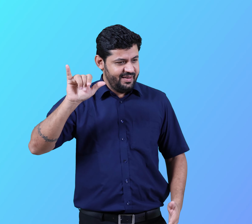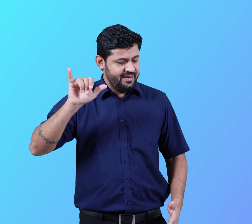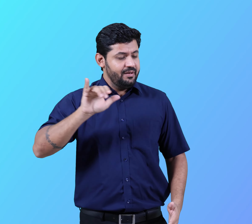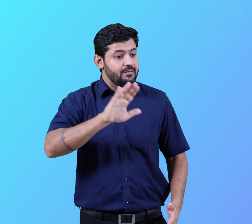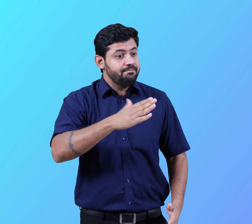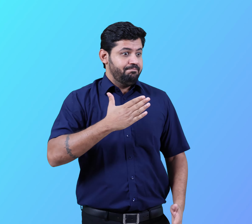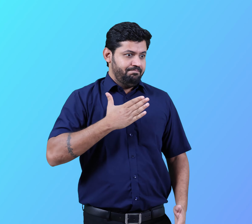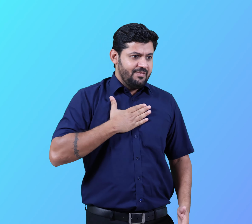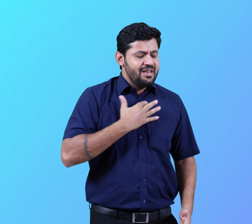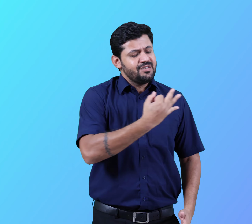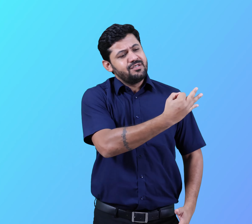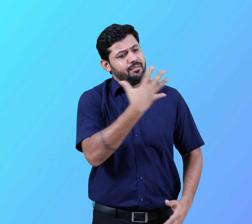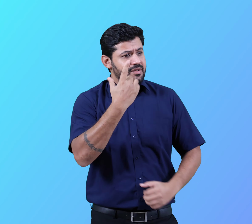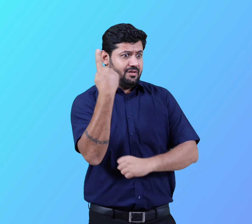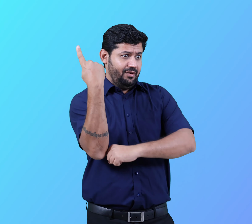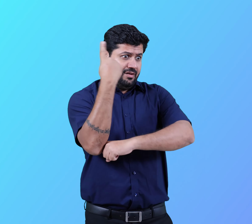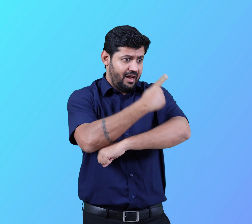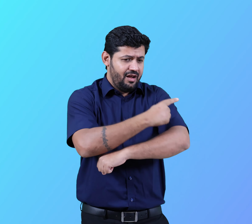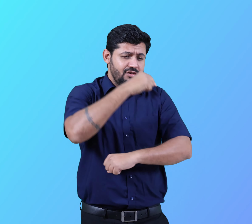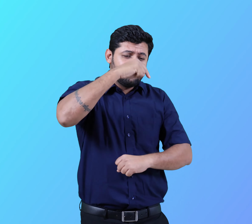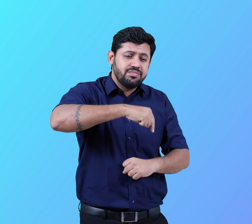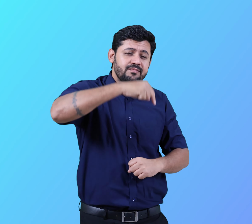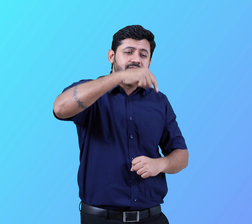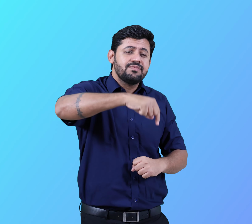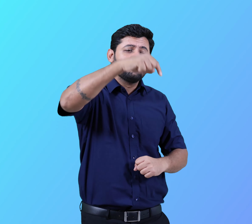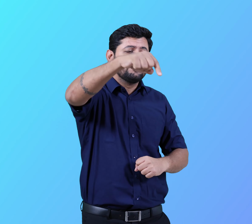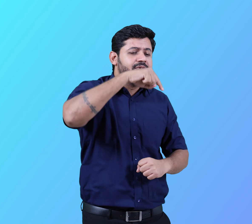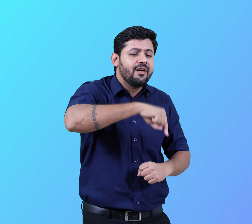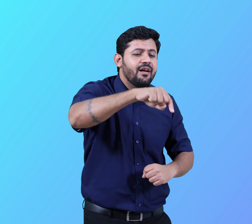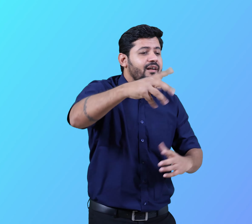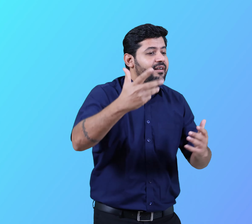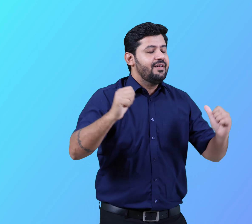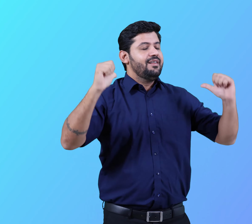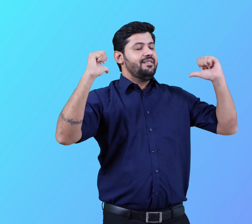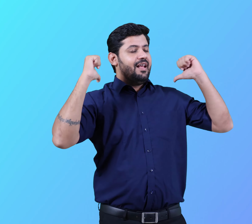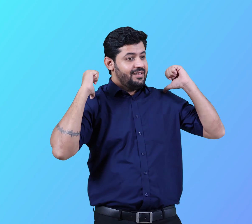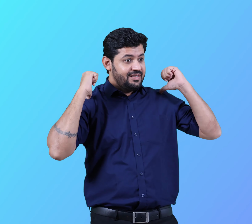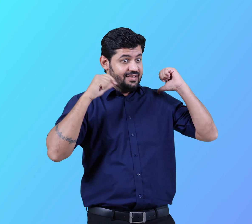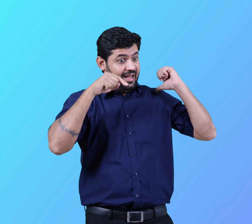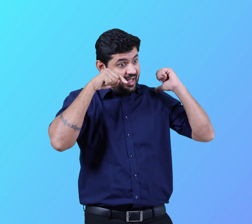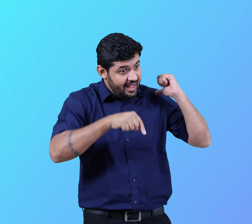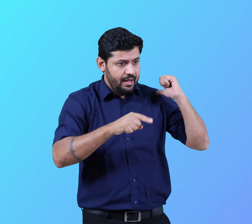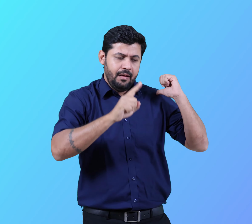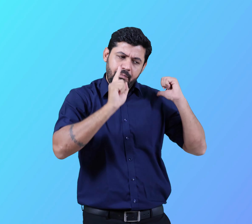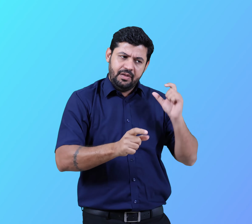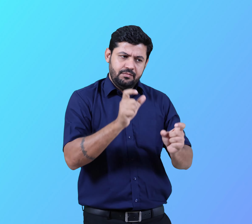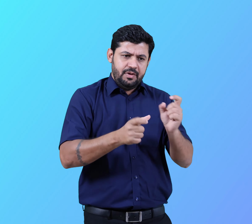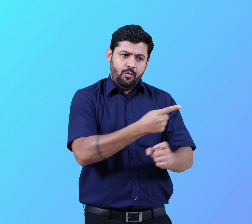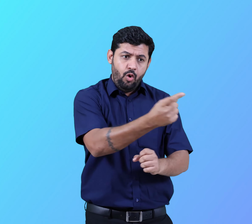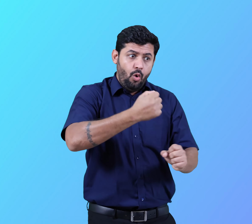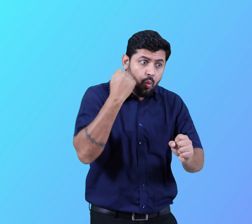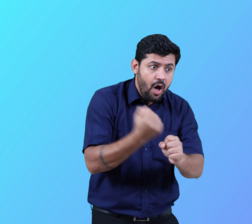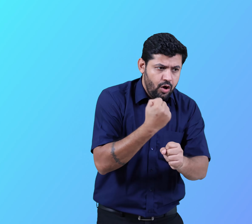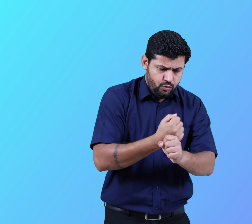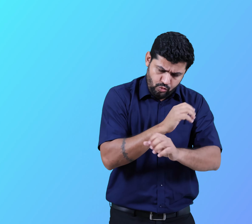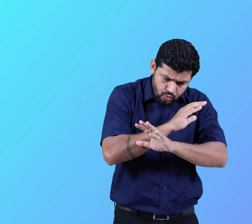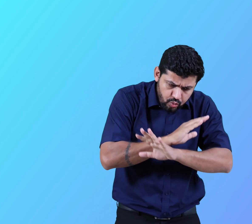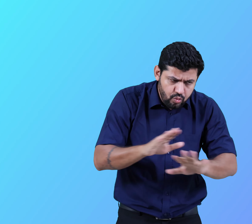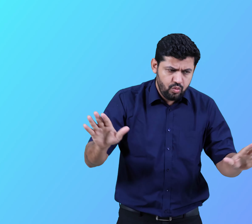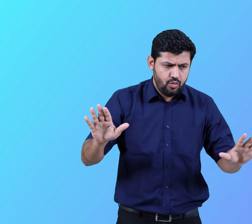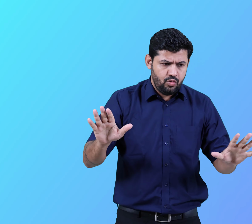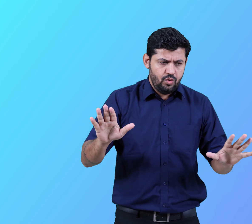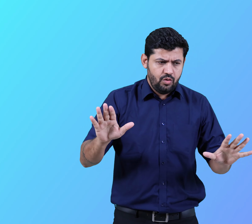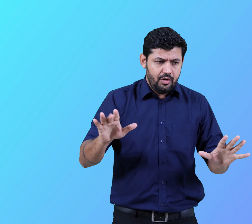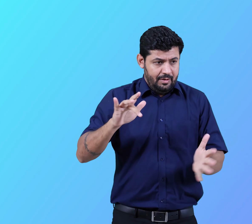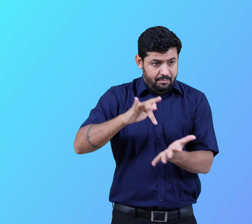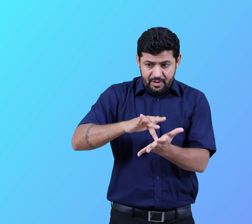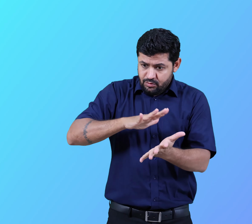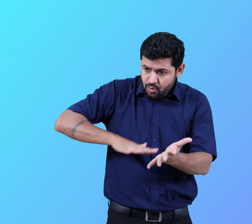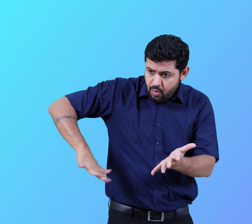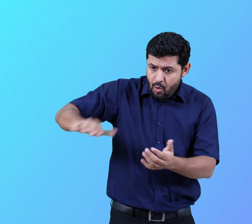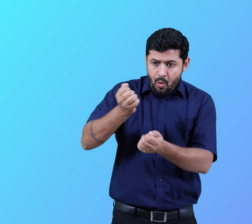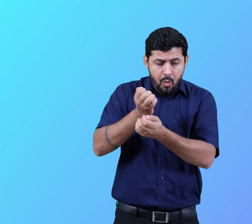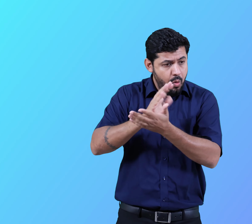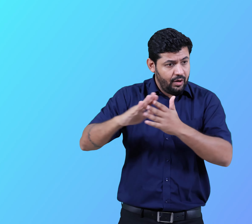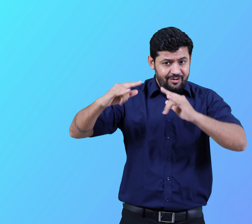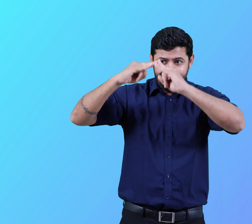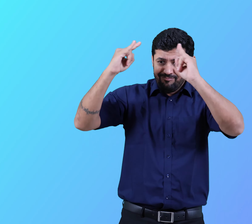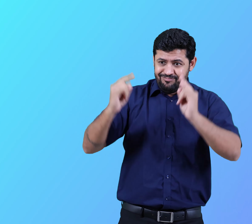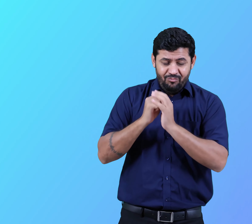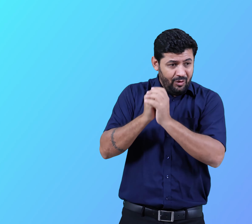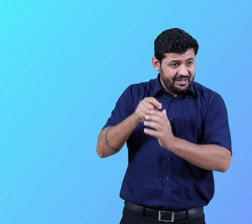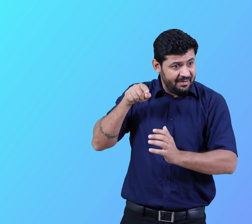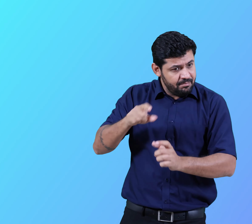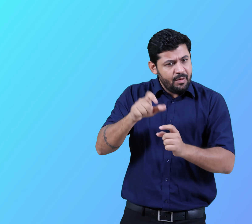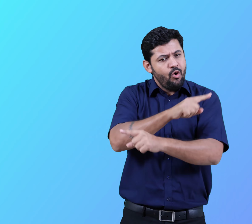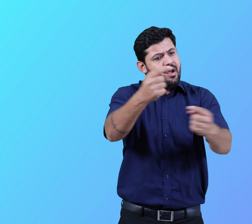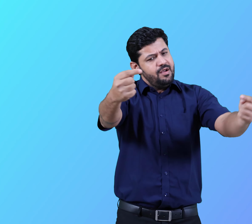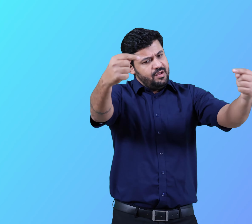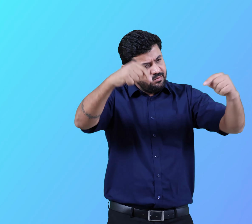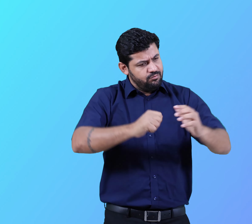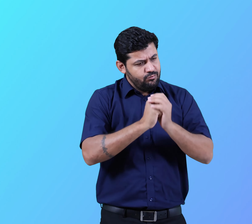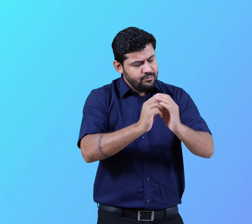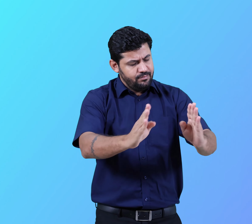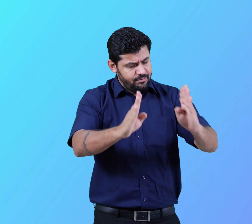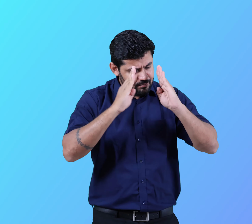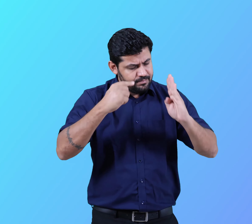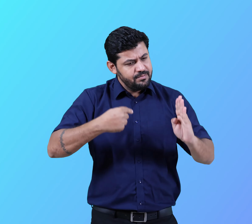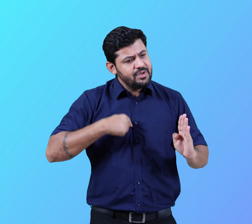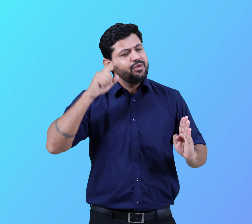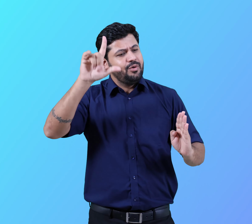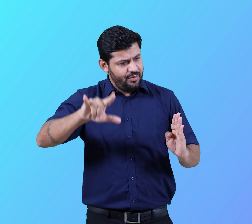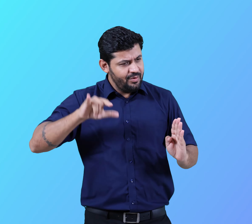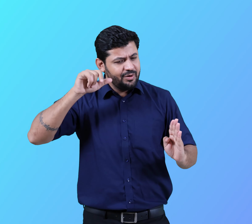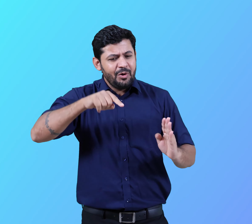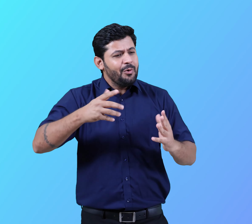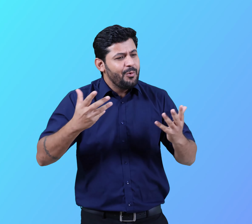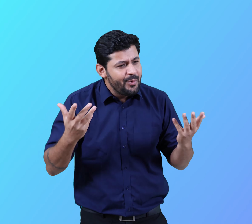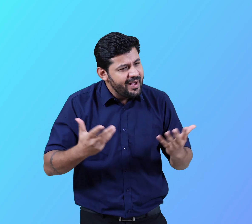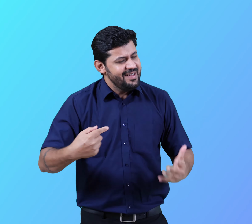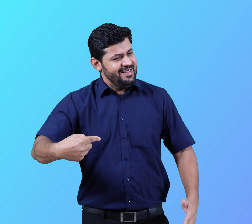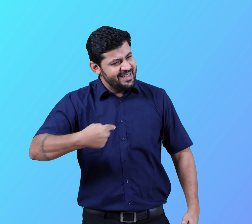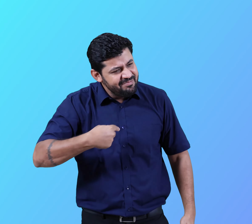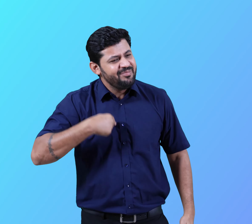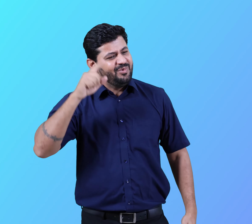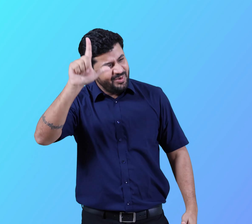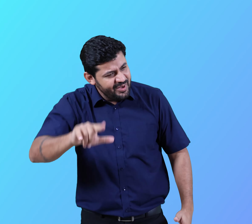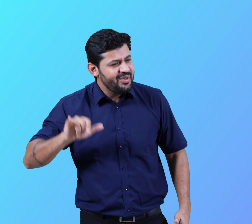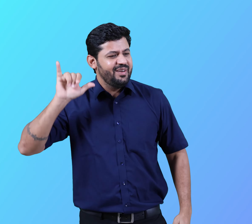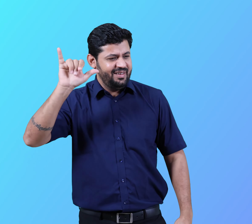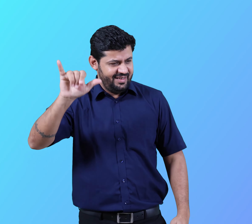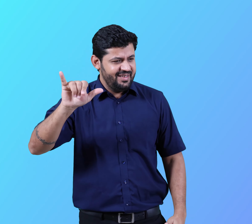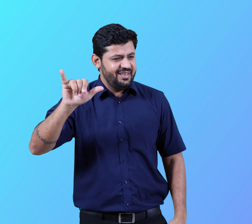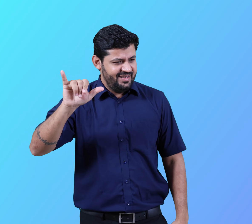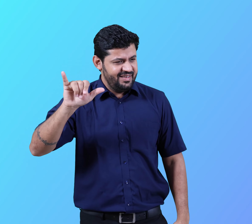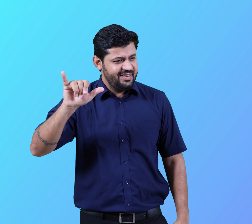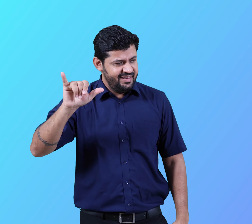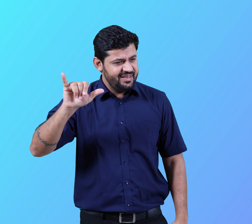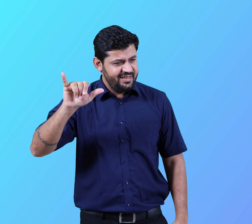“Remember my special days of rest and honour my holy place. I am the LORD.